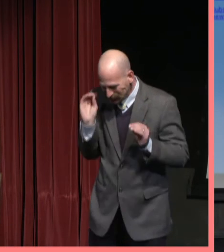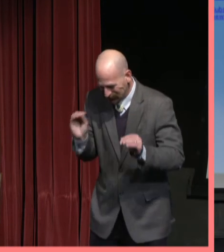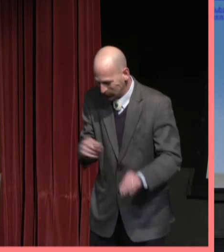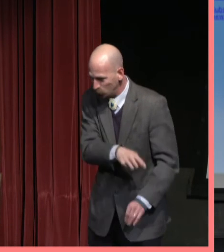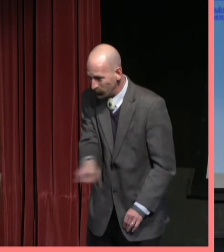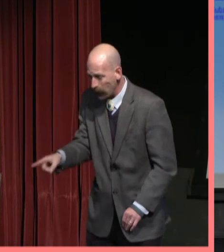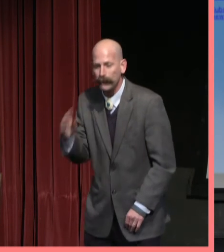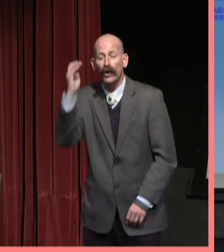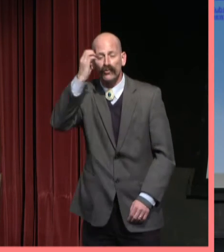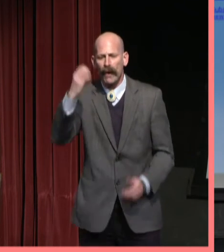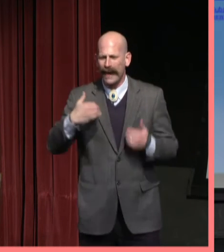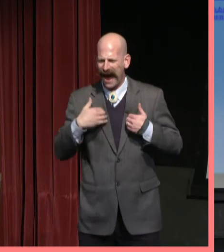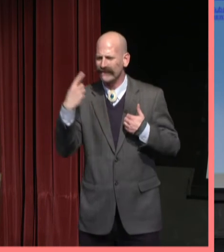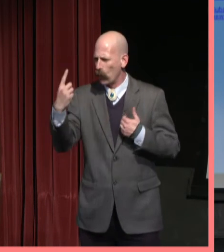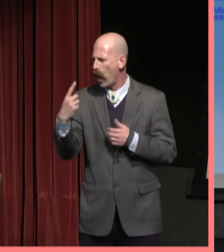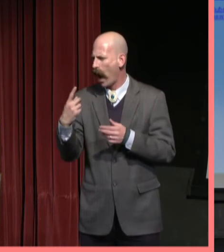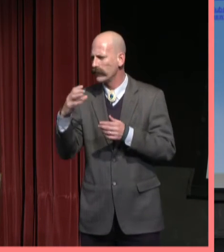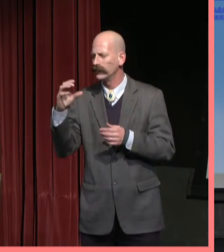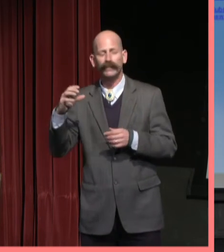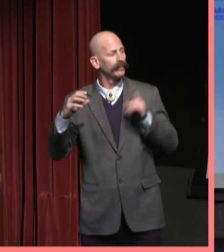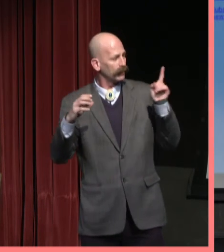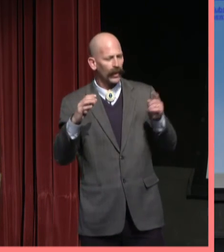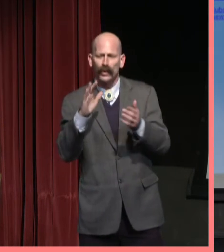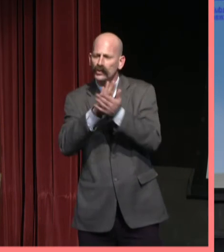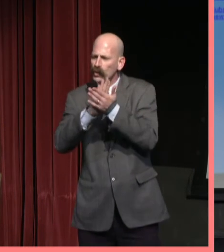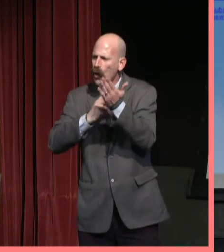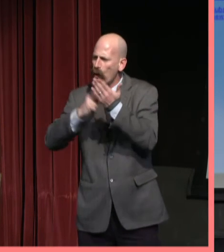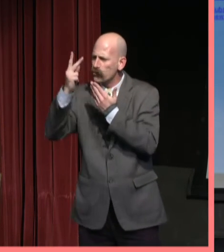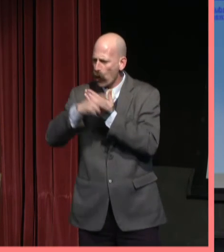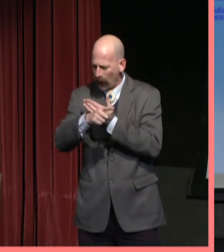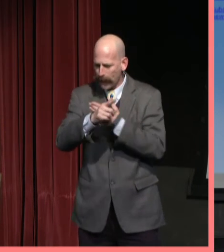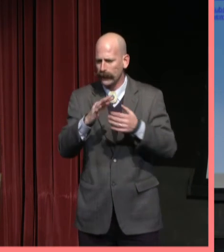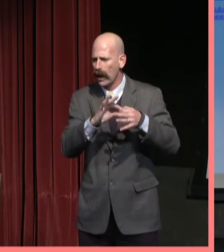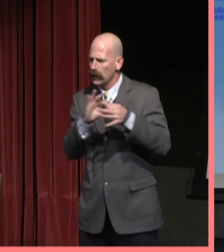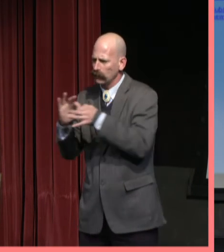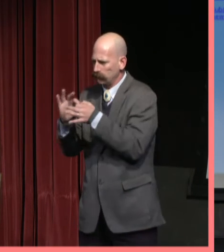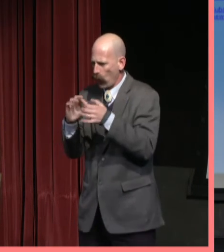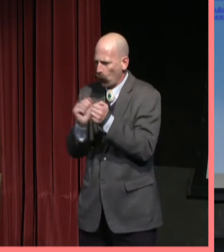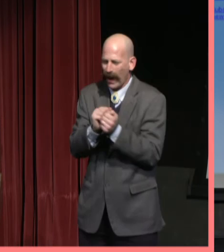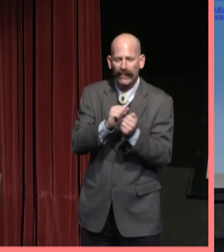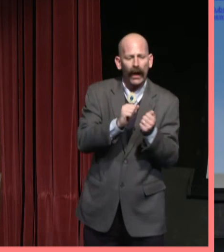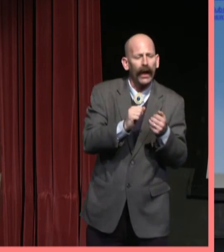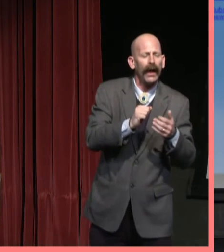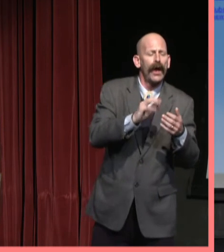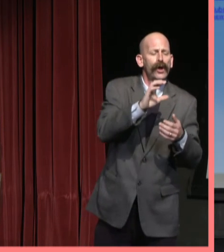There's something called CarboSchools, which is a partnership between climate researchers and secondary school teachers.